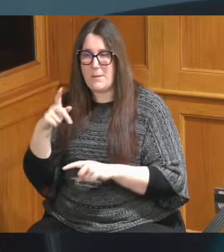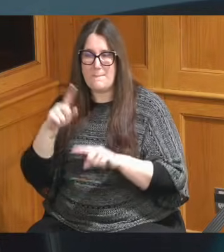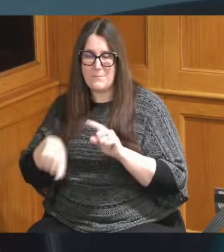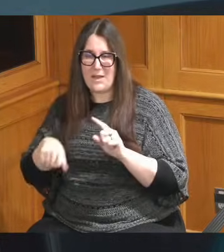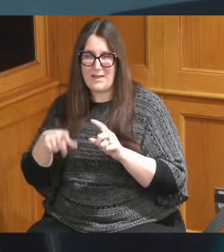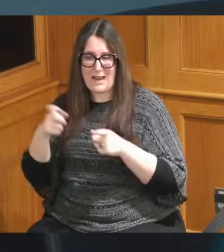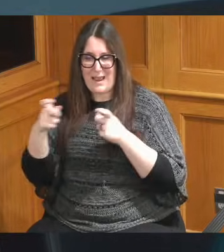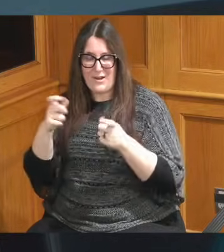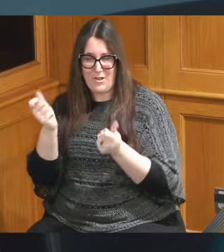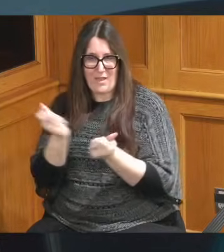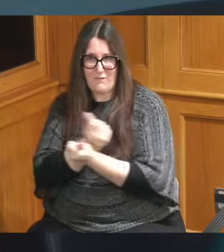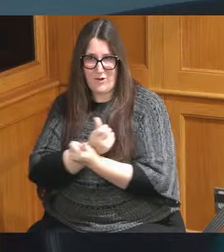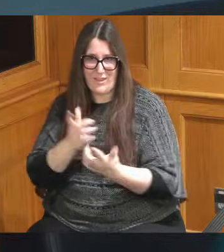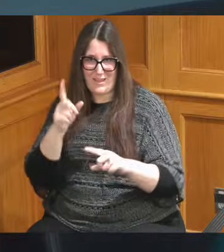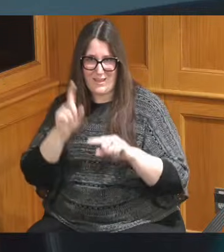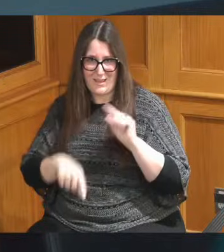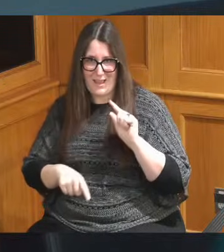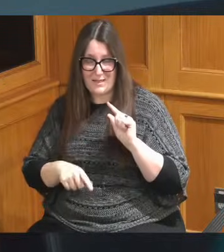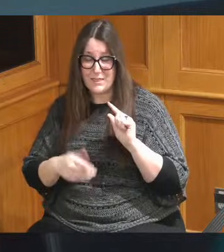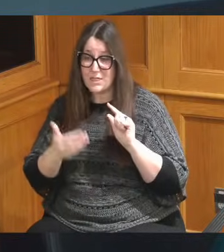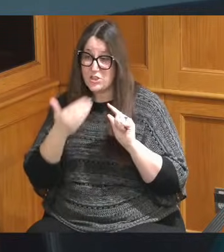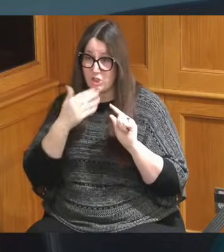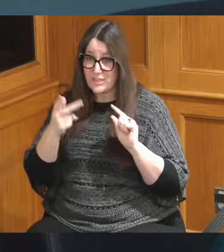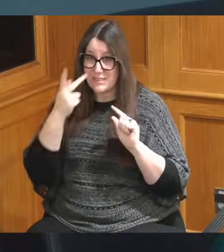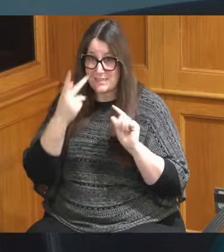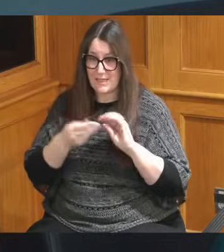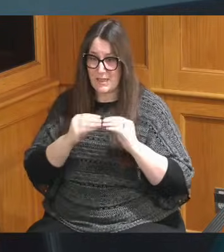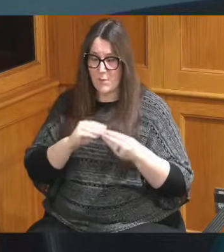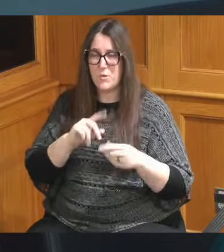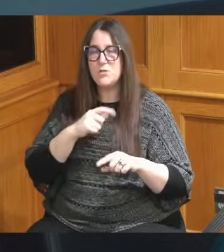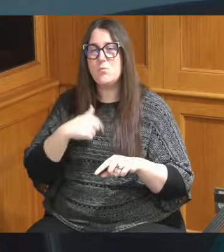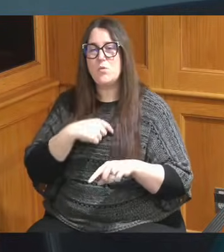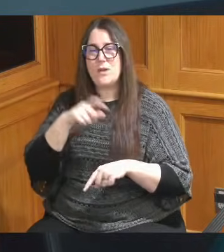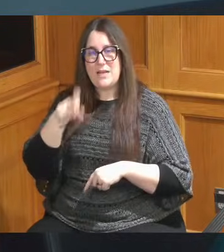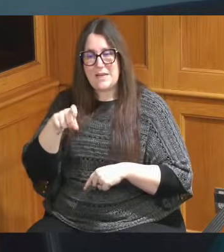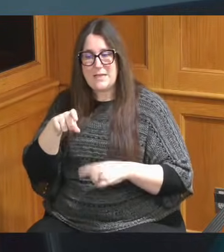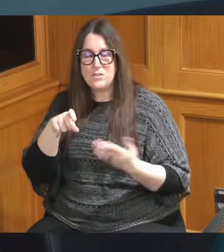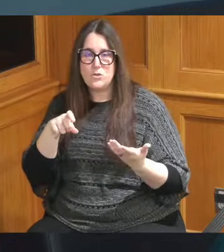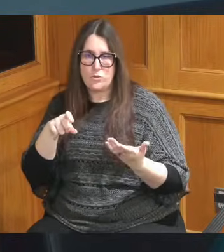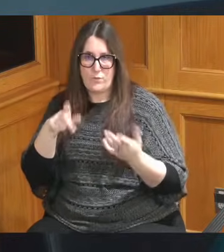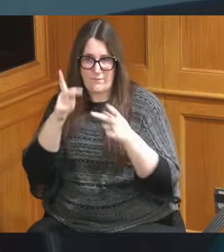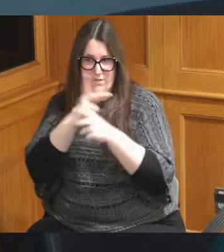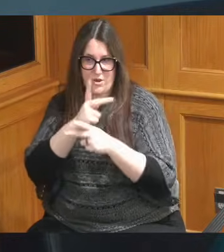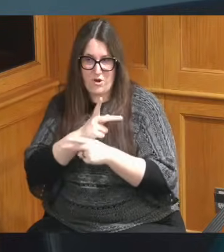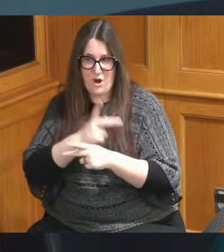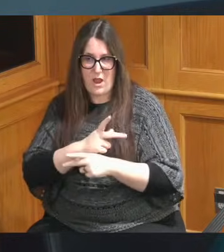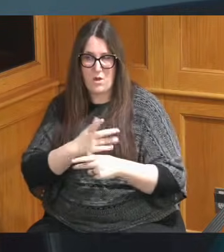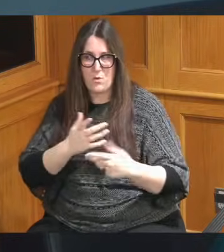I do think it's good to get these numbers, but we need to look at it in the context of you only got